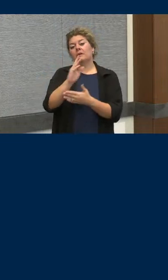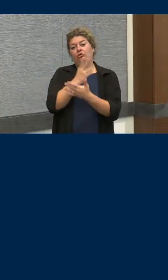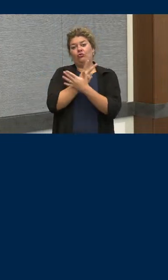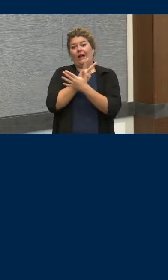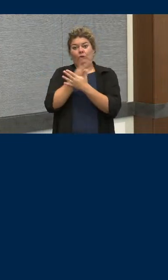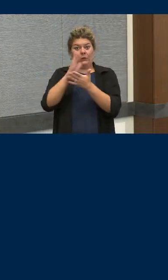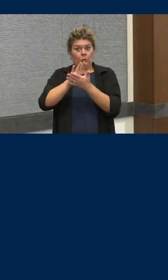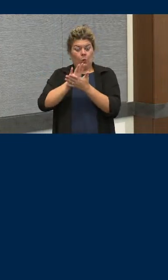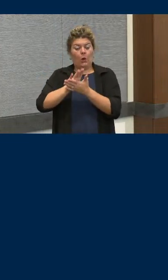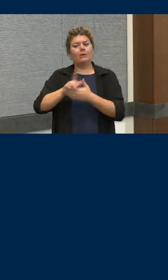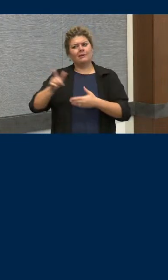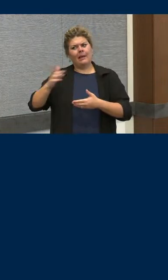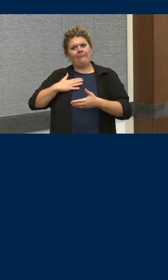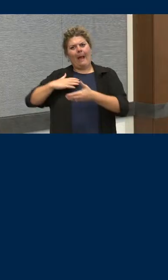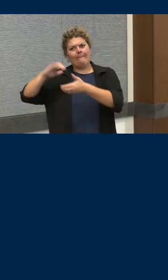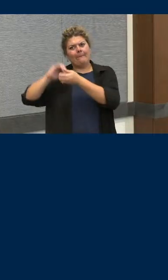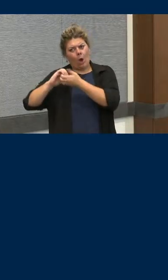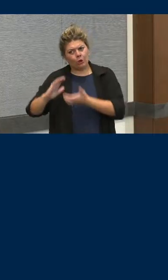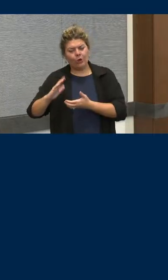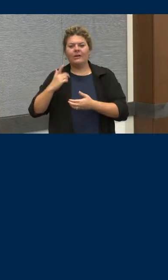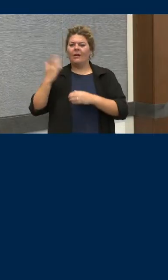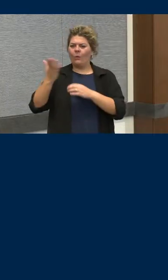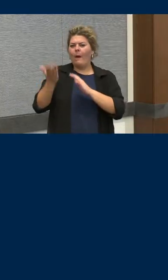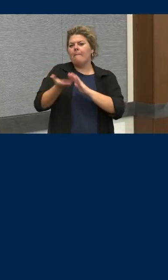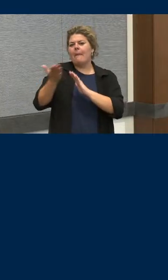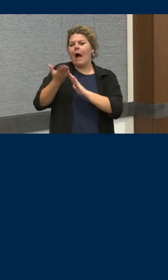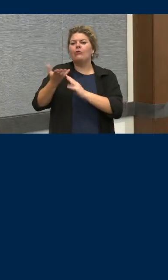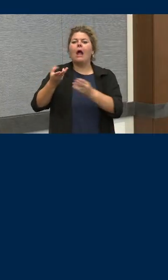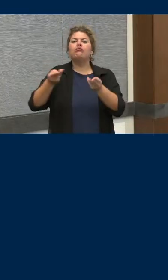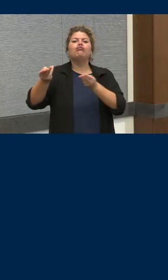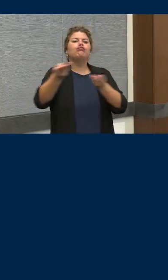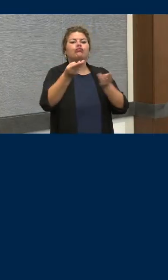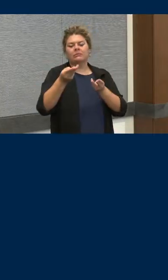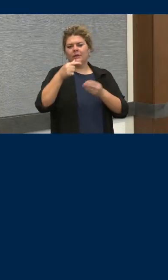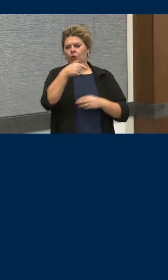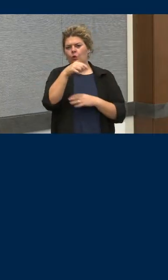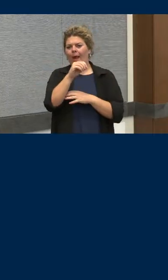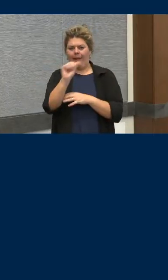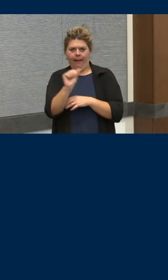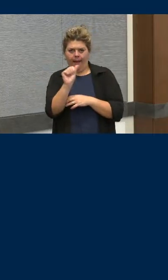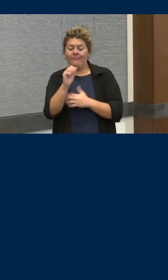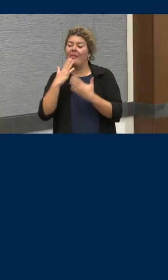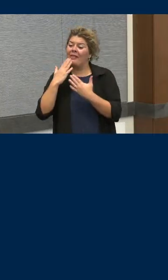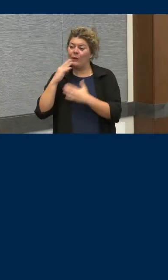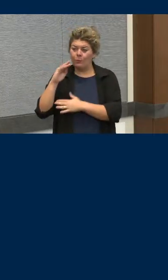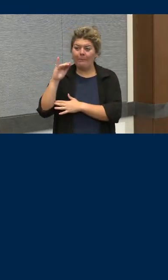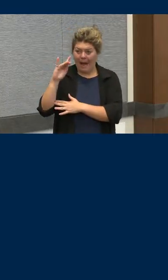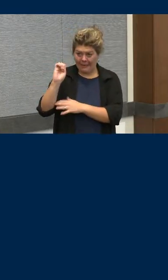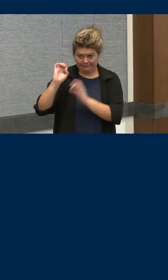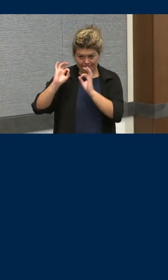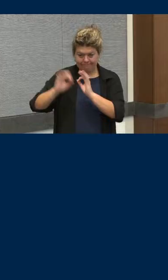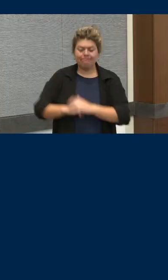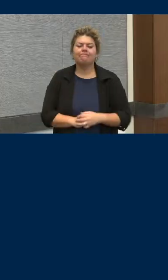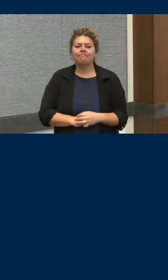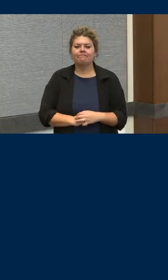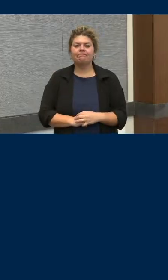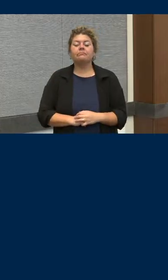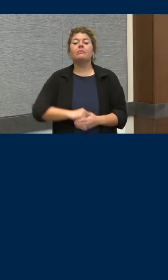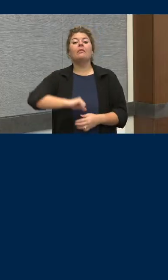Graduate School, Who is my partner and moderating